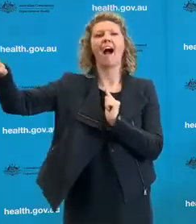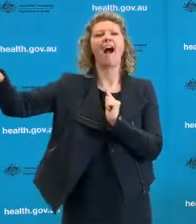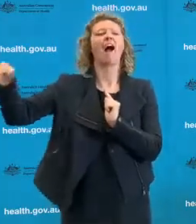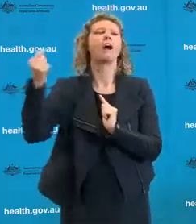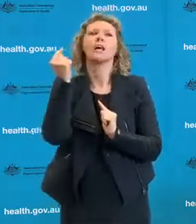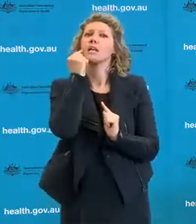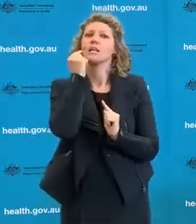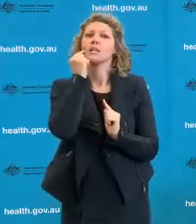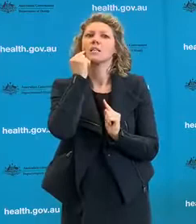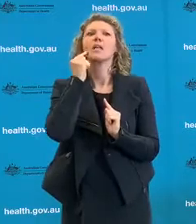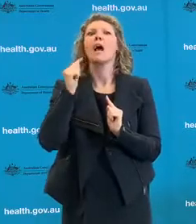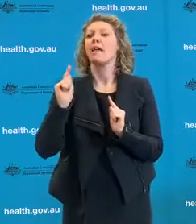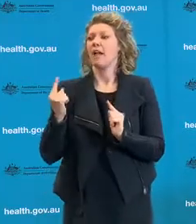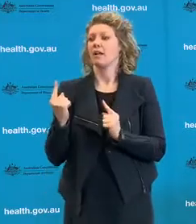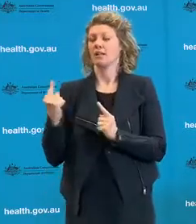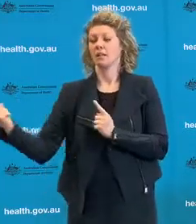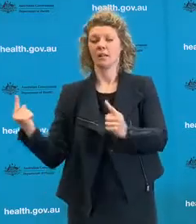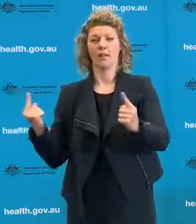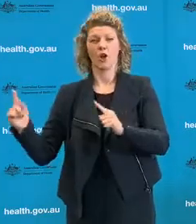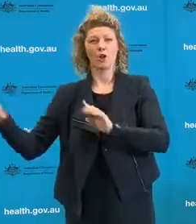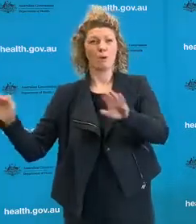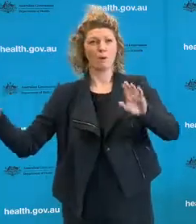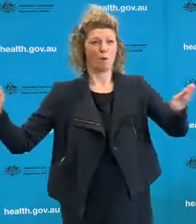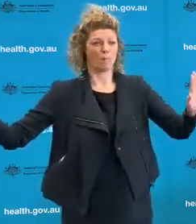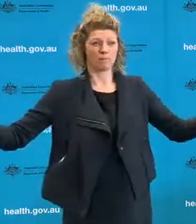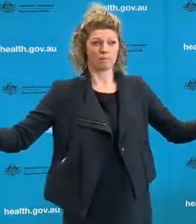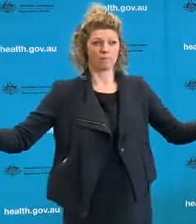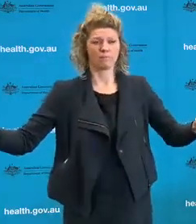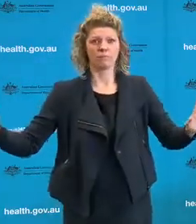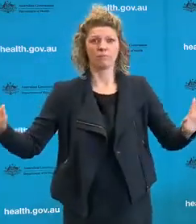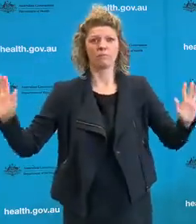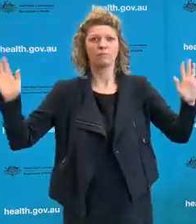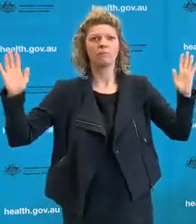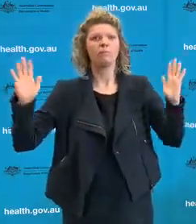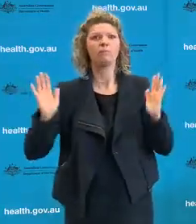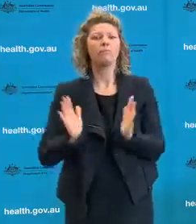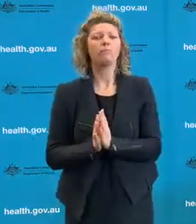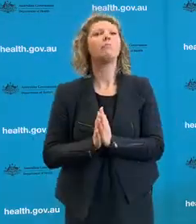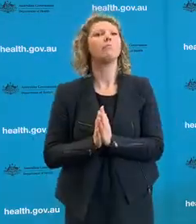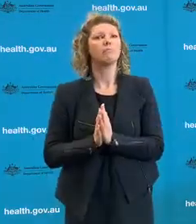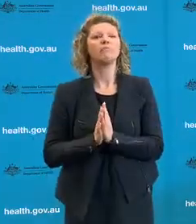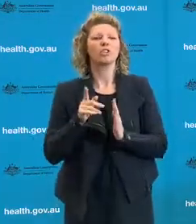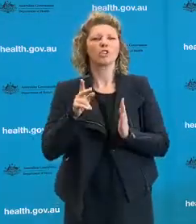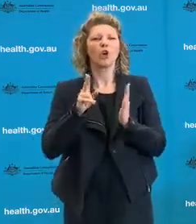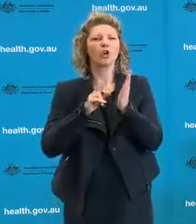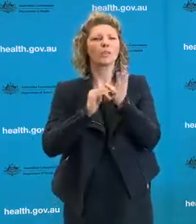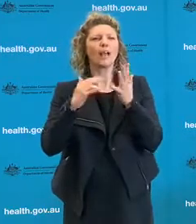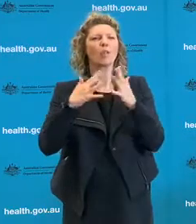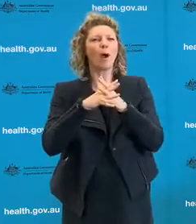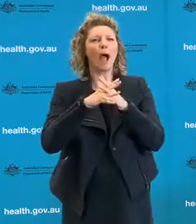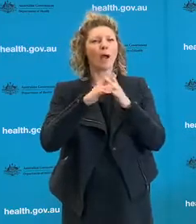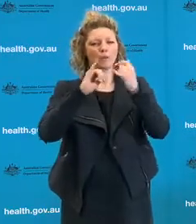people were then isolated, the transmission in the south east of New South Wales effectively stopped.